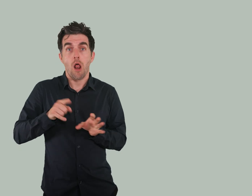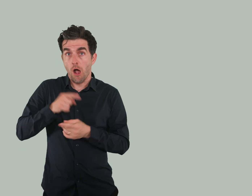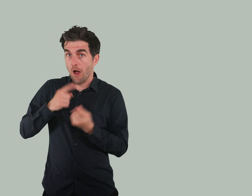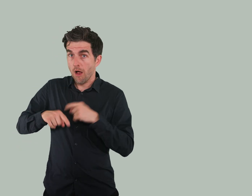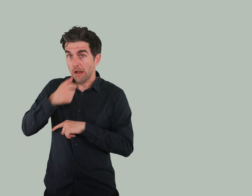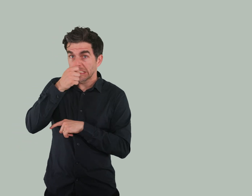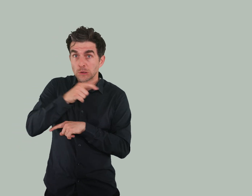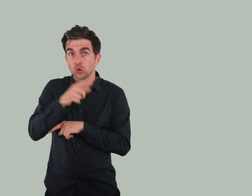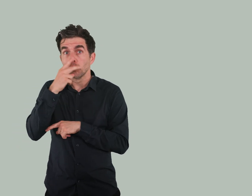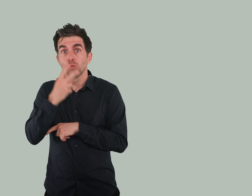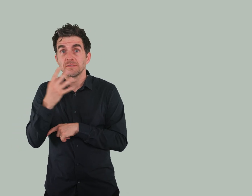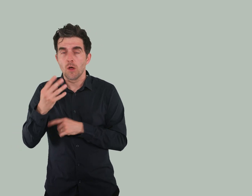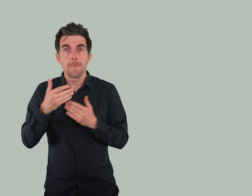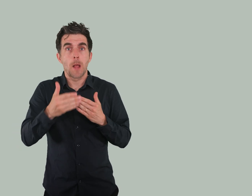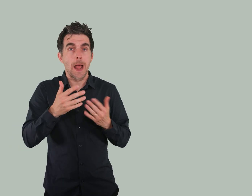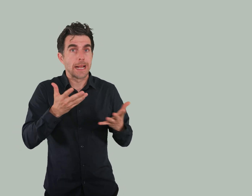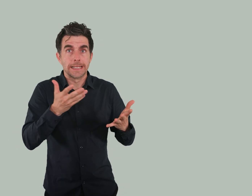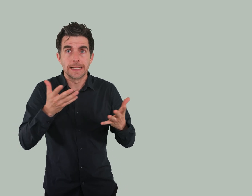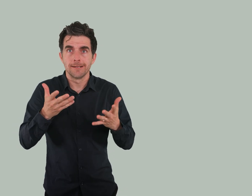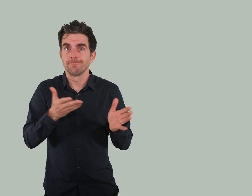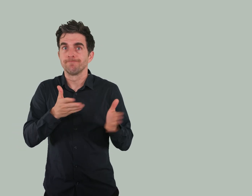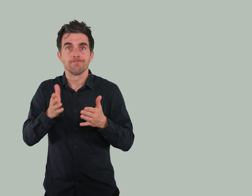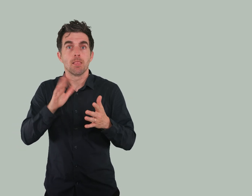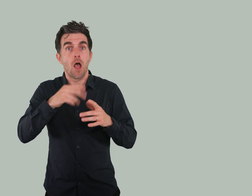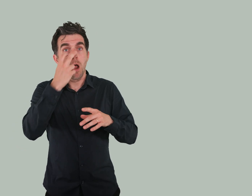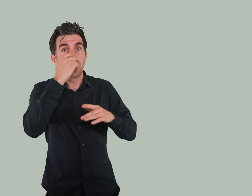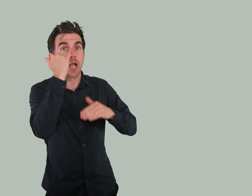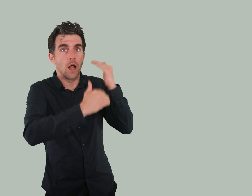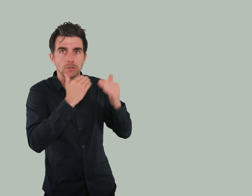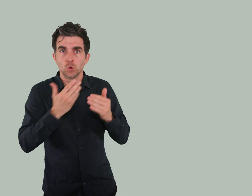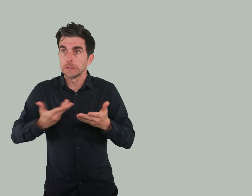Young workers aged 16 to 24 are far more likely than older adults